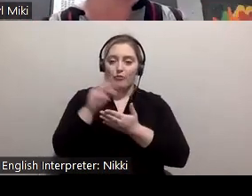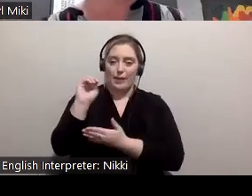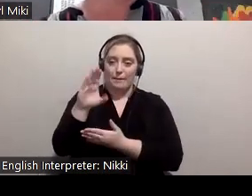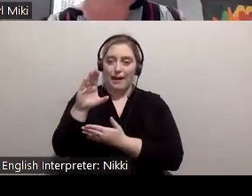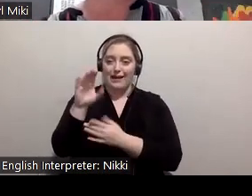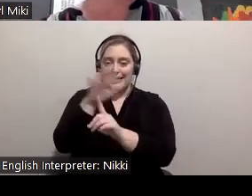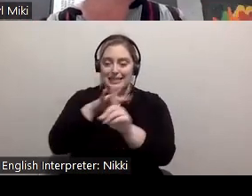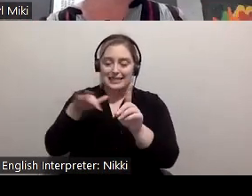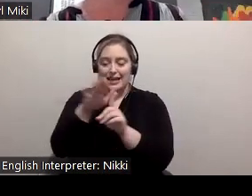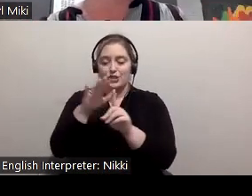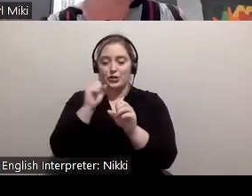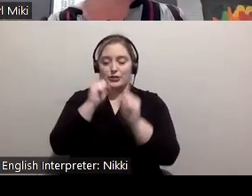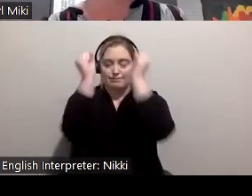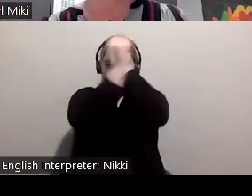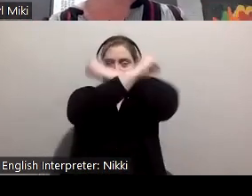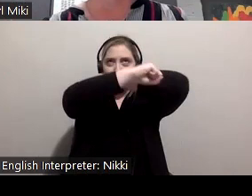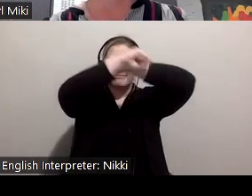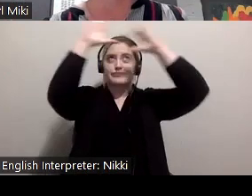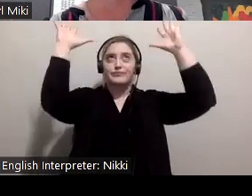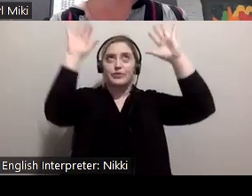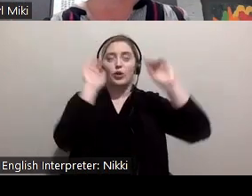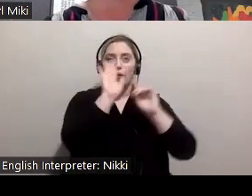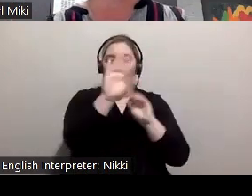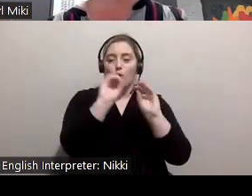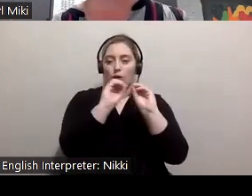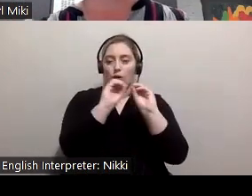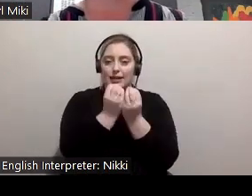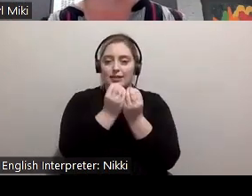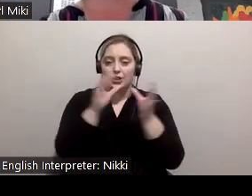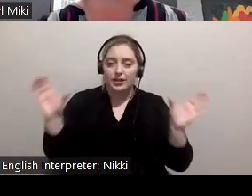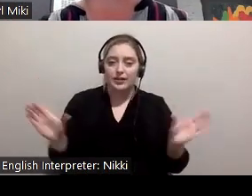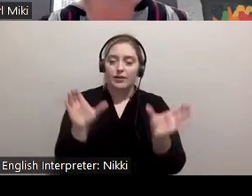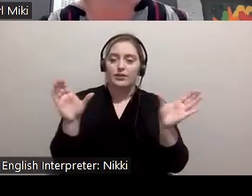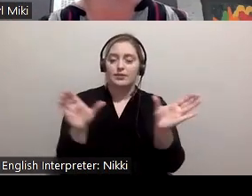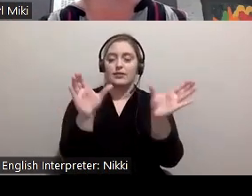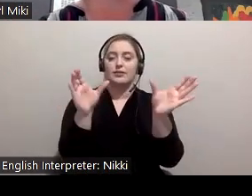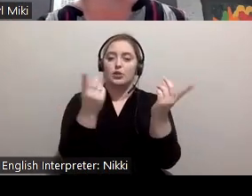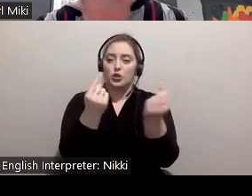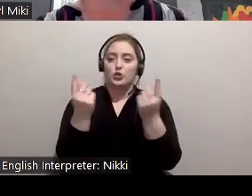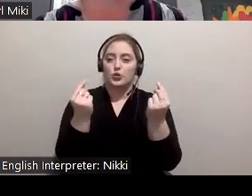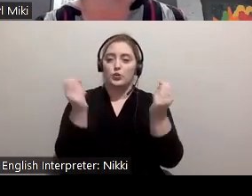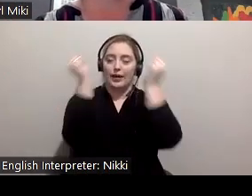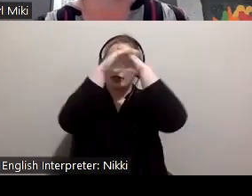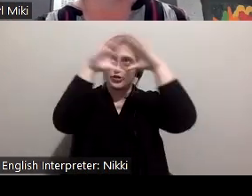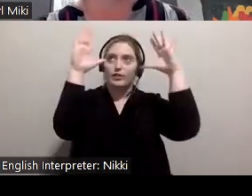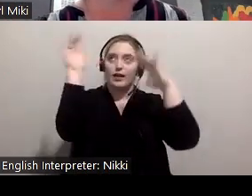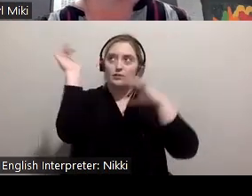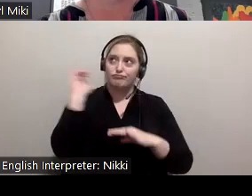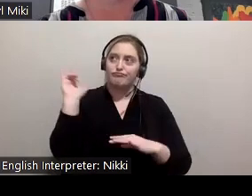of of the activities that your organization does.